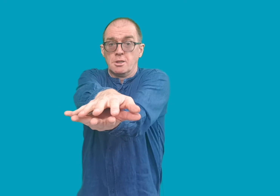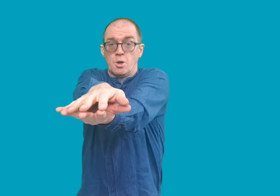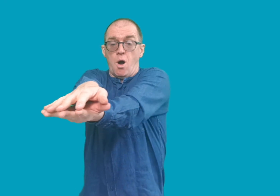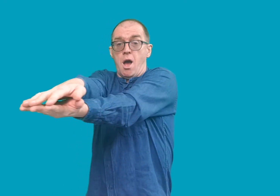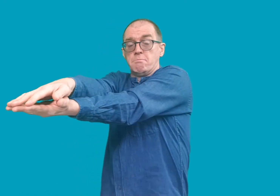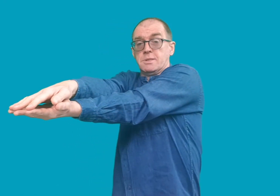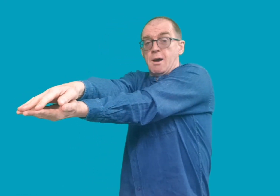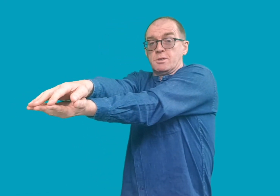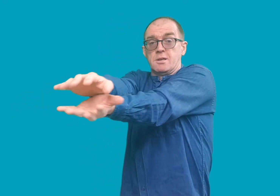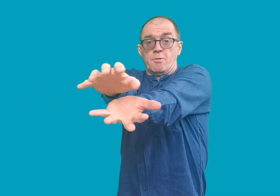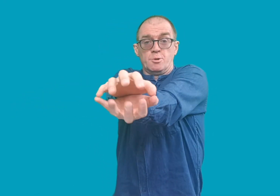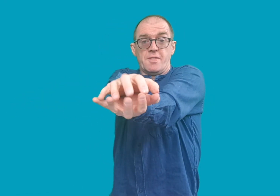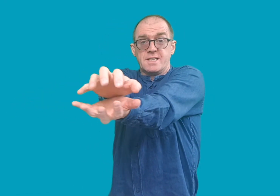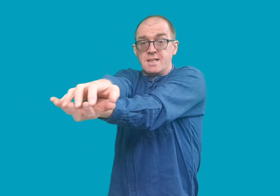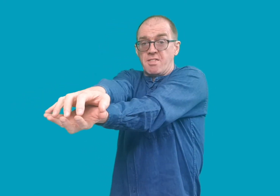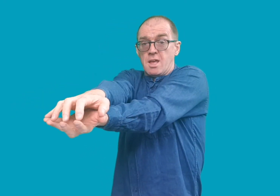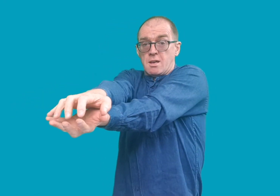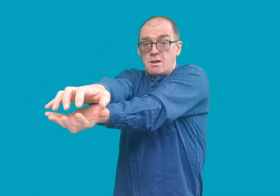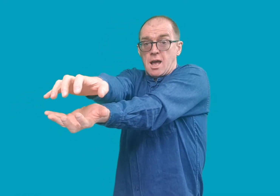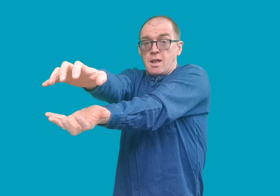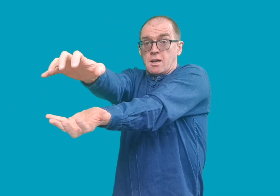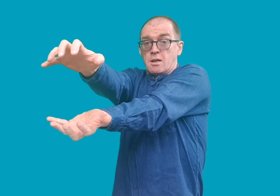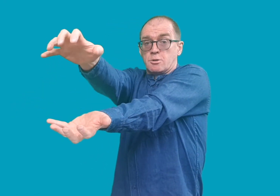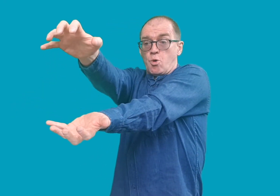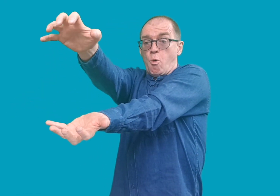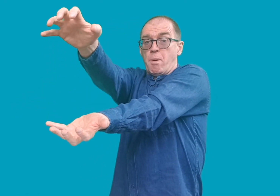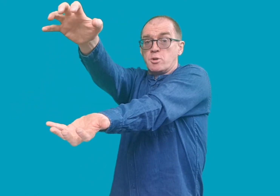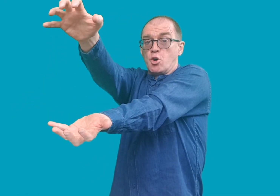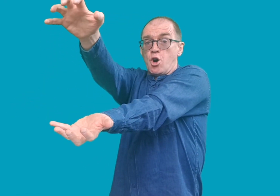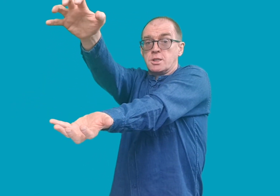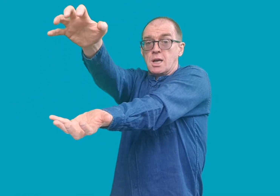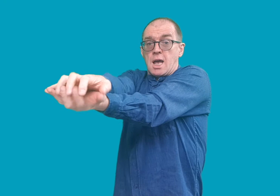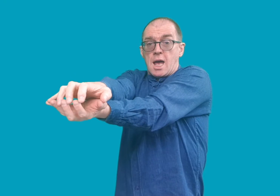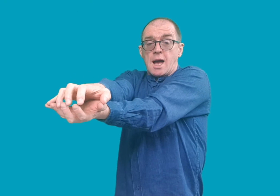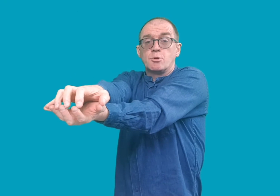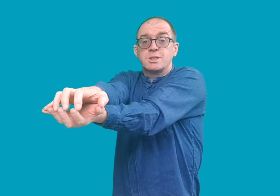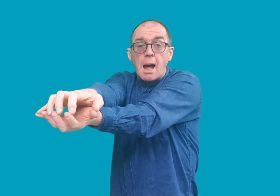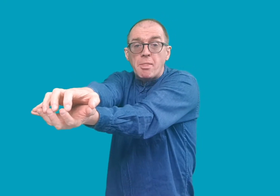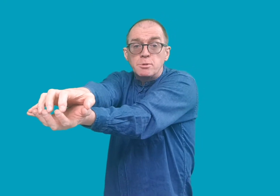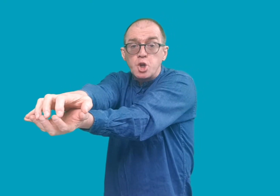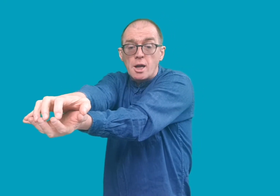So arms out, and those are the teeth. So you open the jaws and you snap them shut.